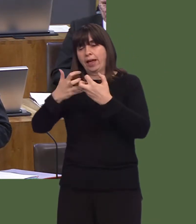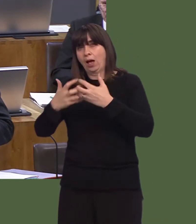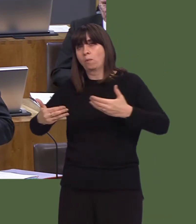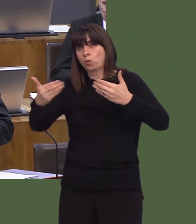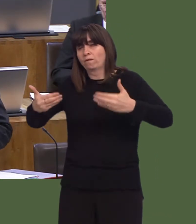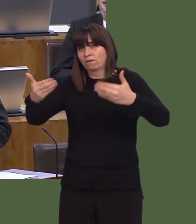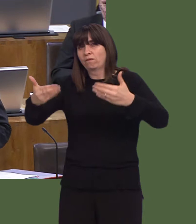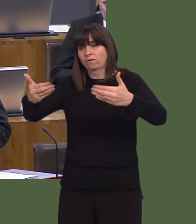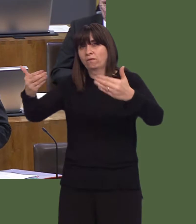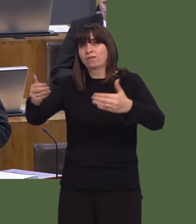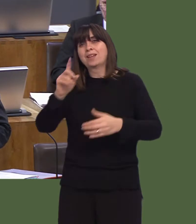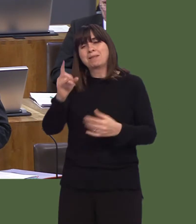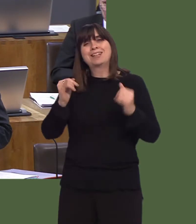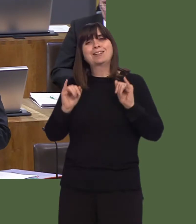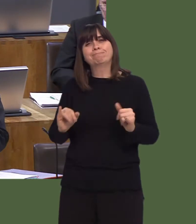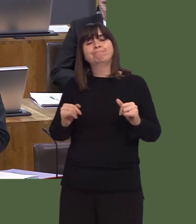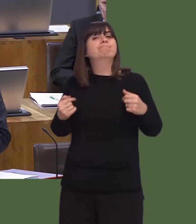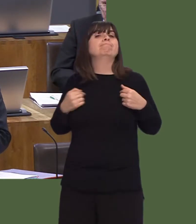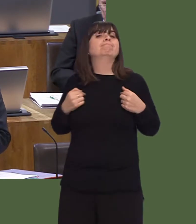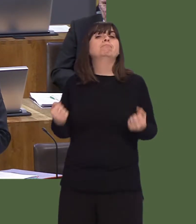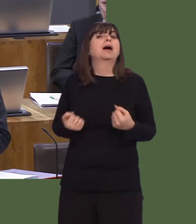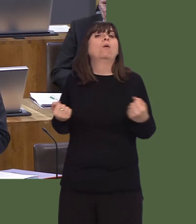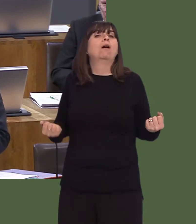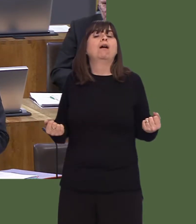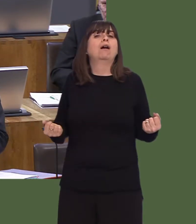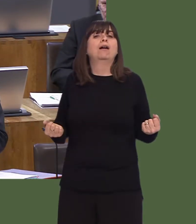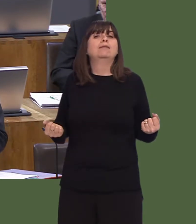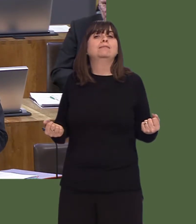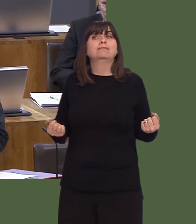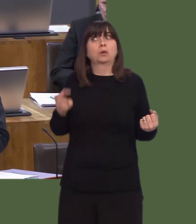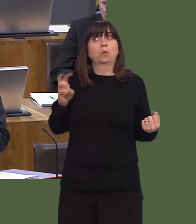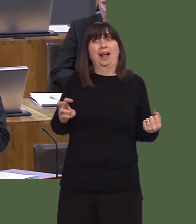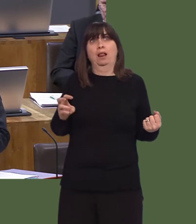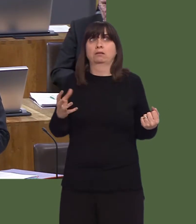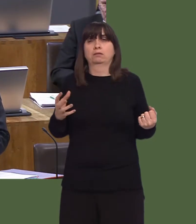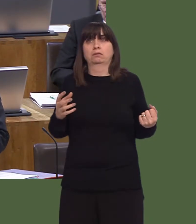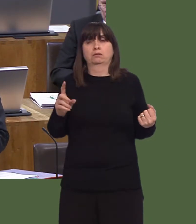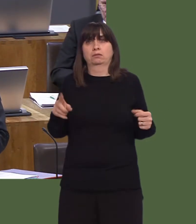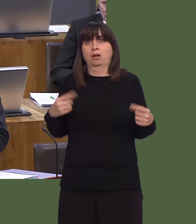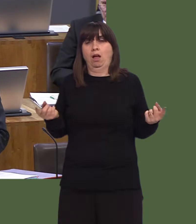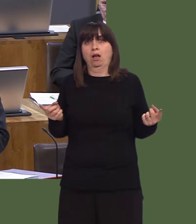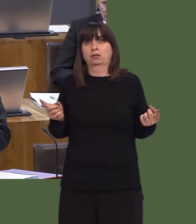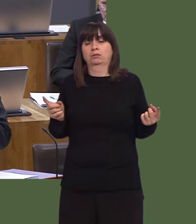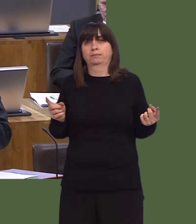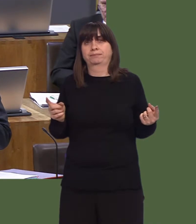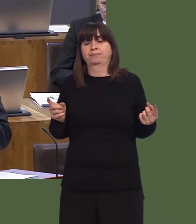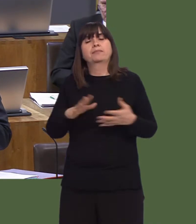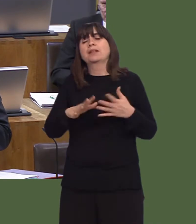But what we cannot do, ultimatelyó. It would be very bad for us in Wales if the strike were to continue, so itís very important